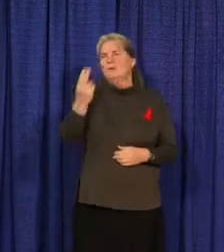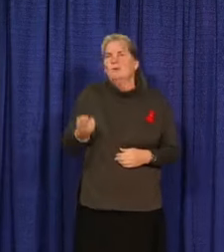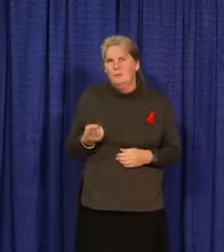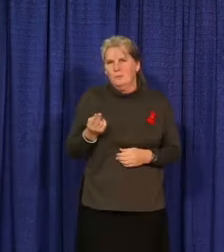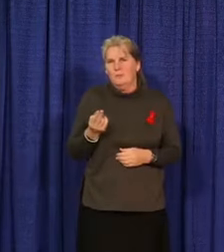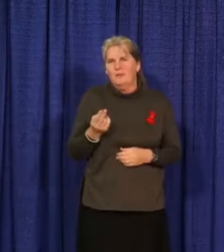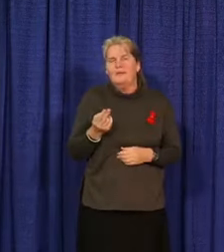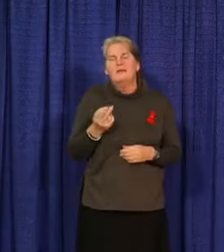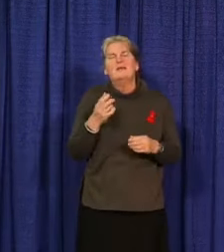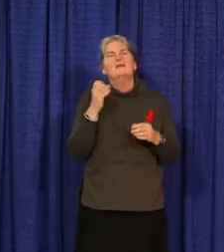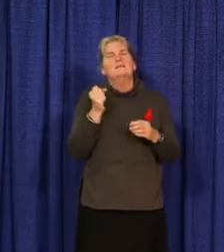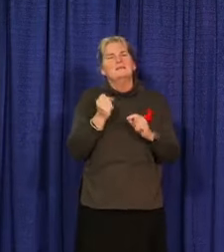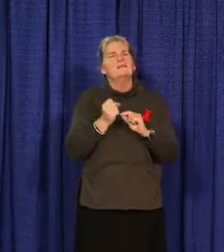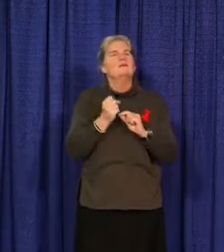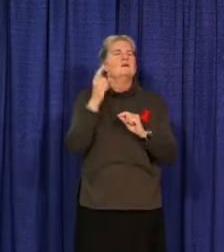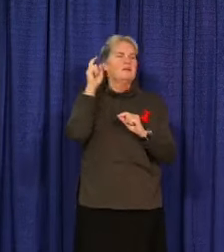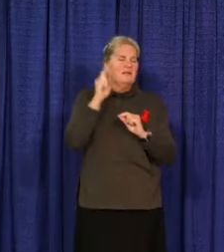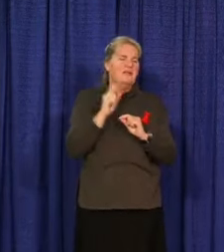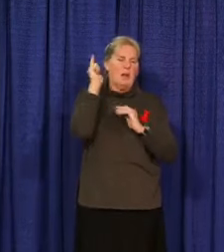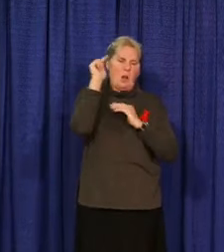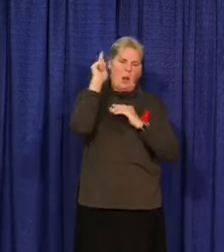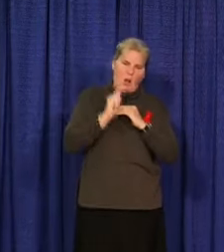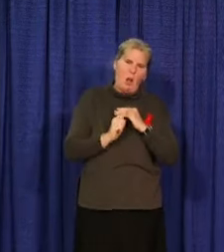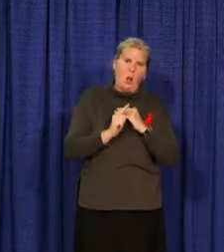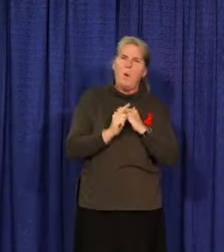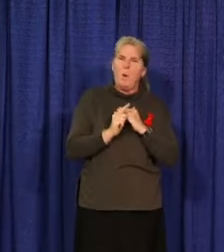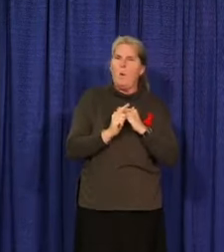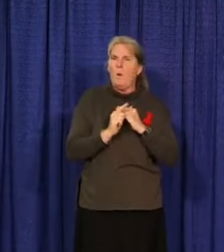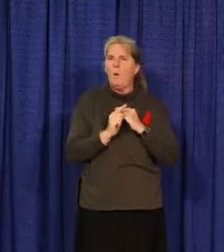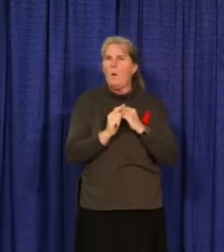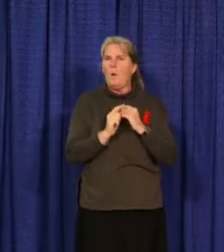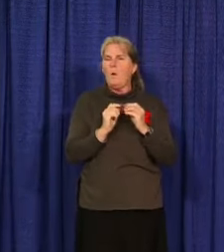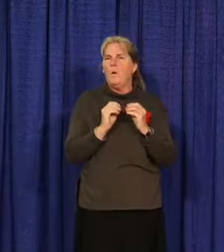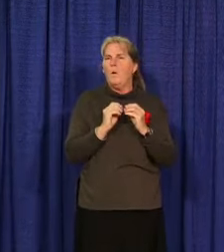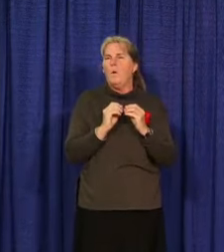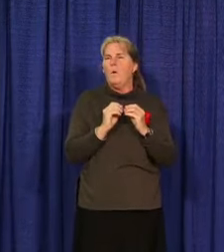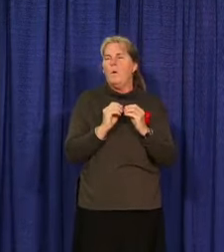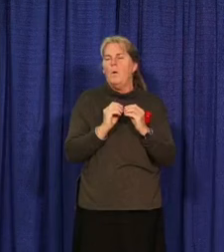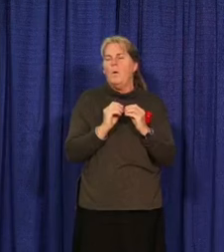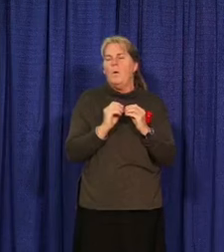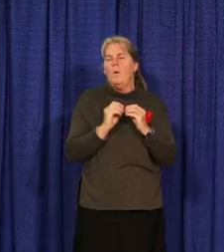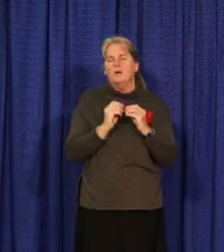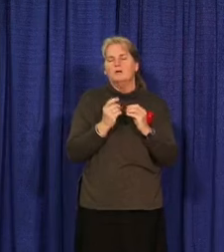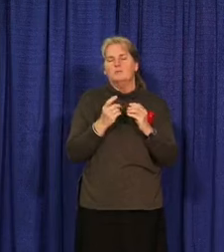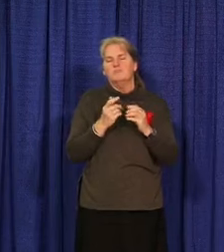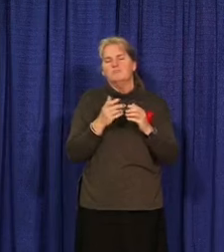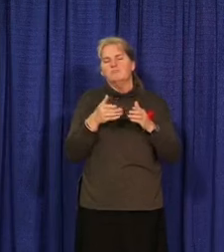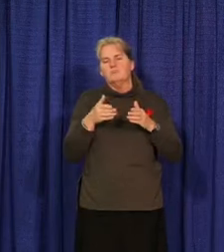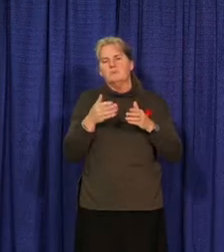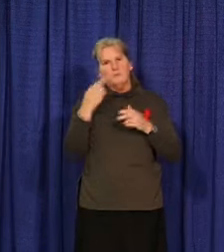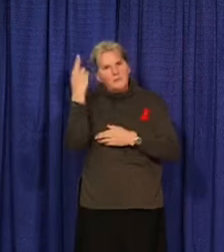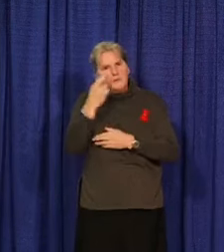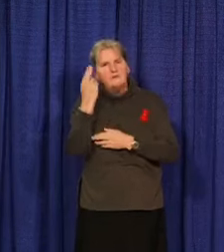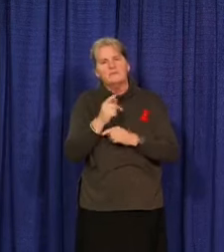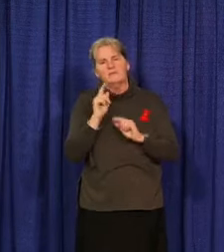year, and there will need to be a threshold lower than before for keeping kids at home. I wish we could tell a simple